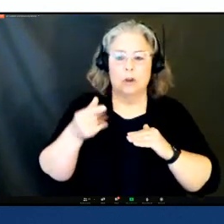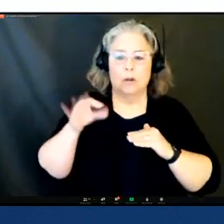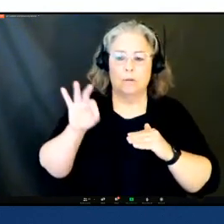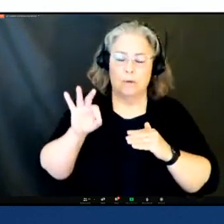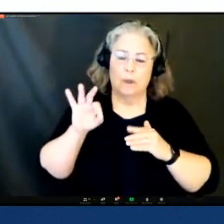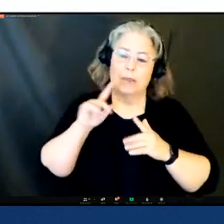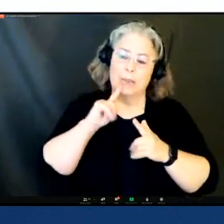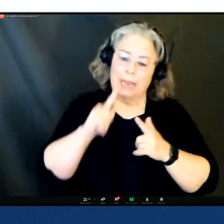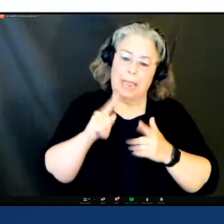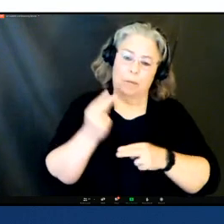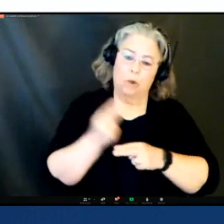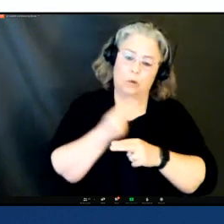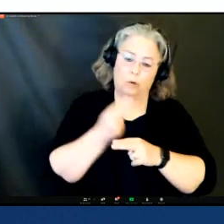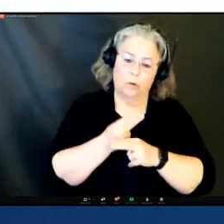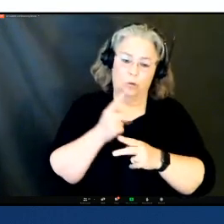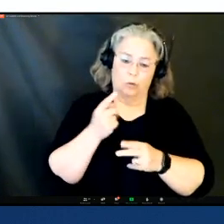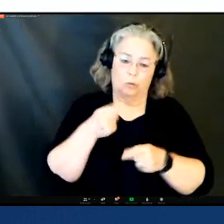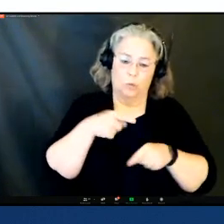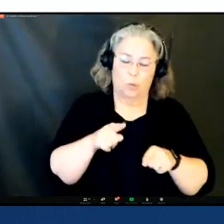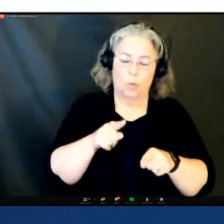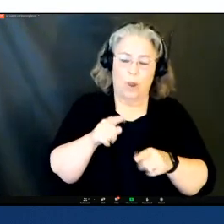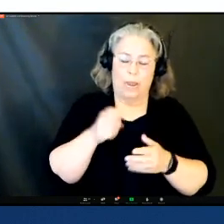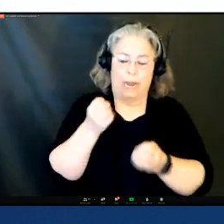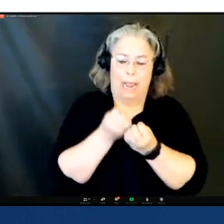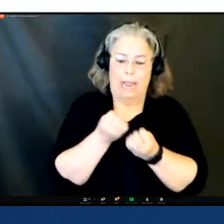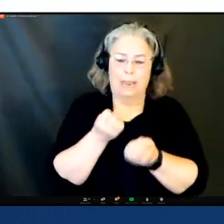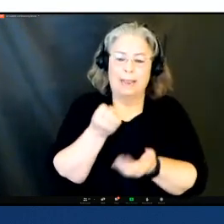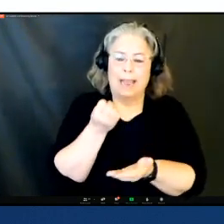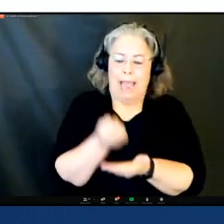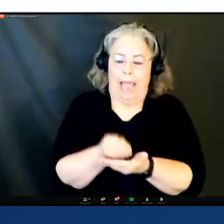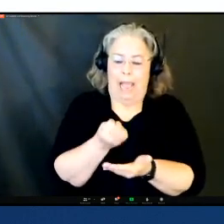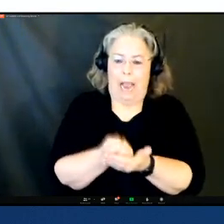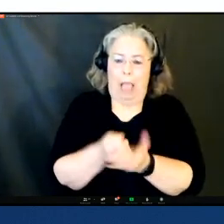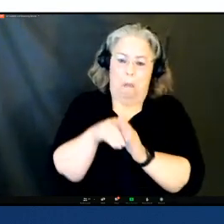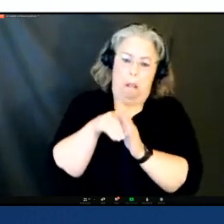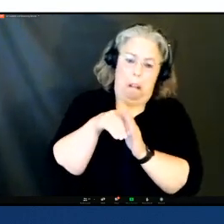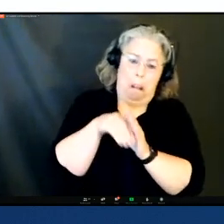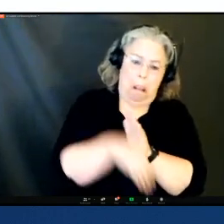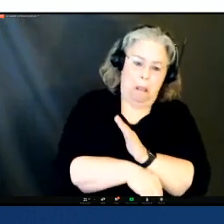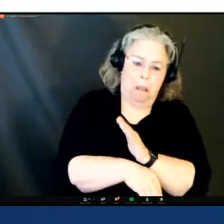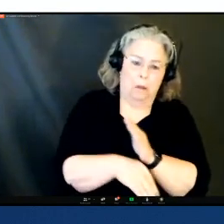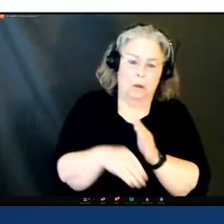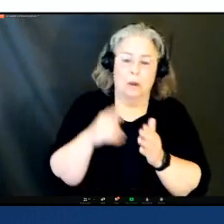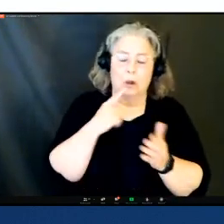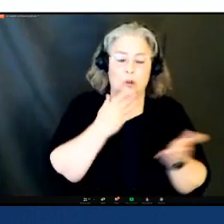of economic downturns when revenues decline and often service needs and costs increase at the same time.